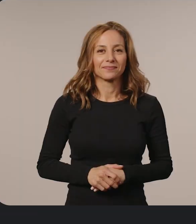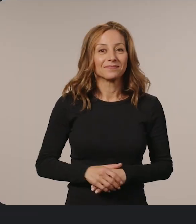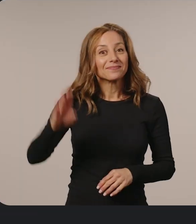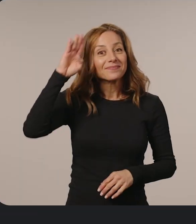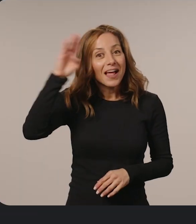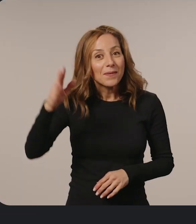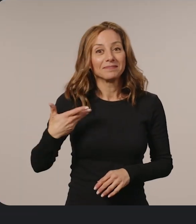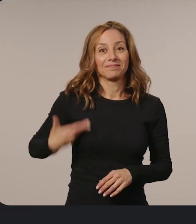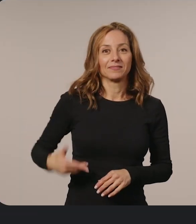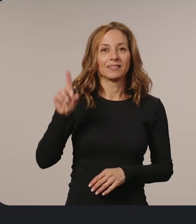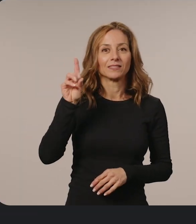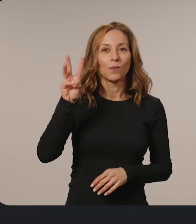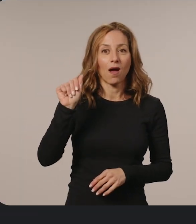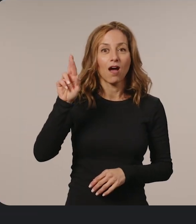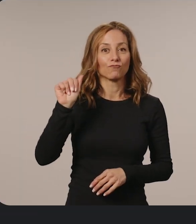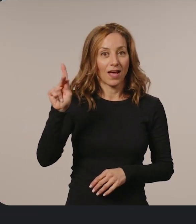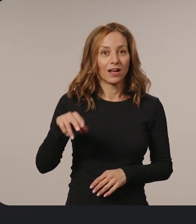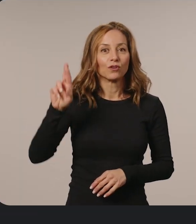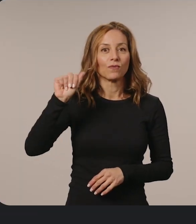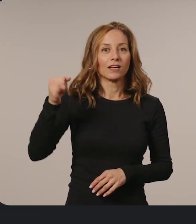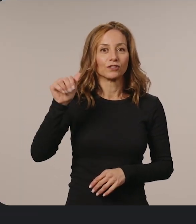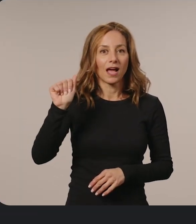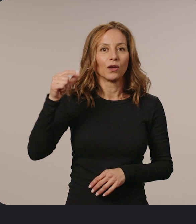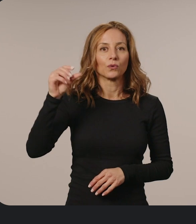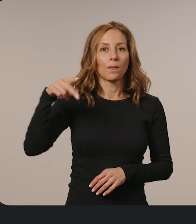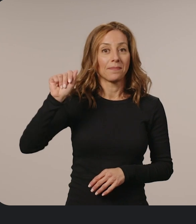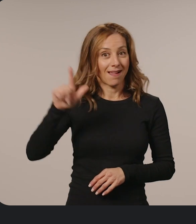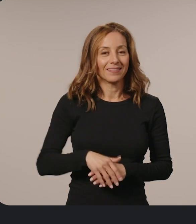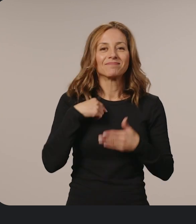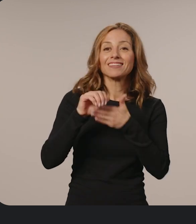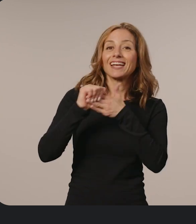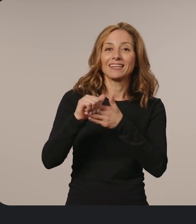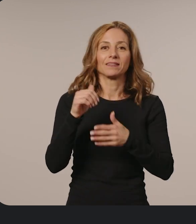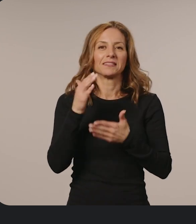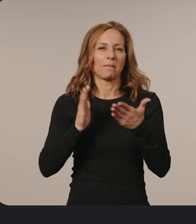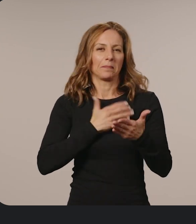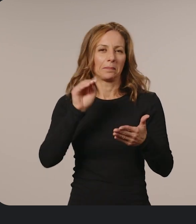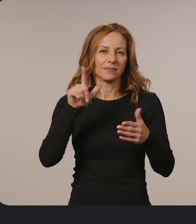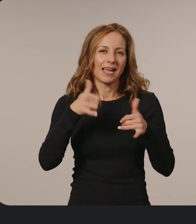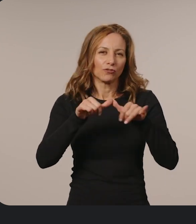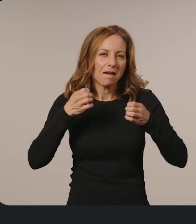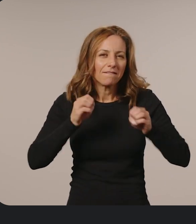Hello. My name is Dwarak Rajagopal. And I lead some of our machine learning engineering efforts here at Google.